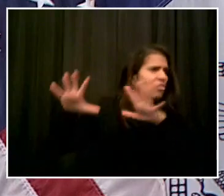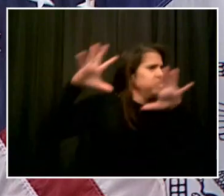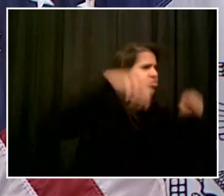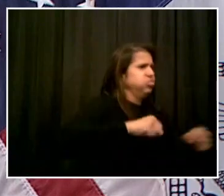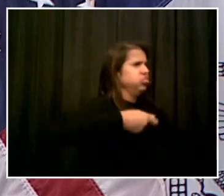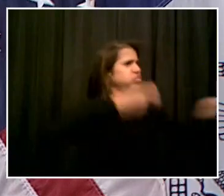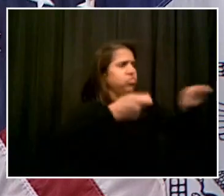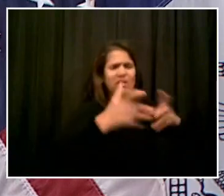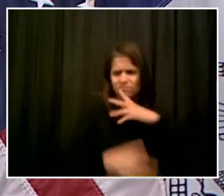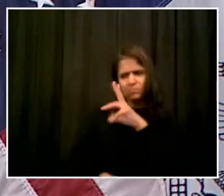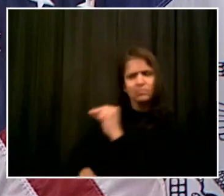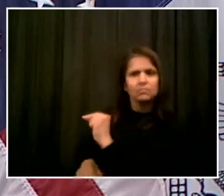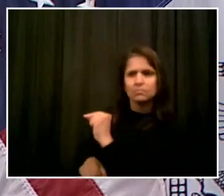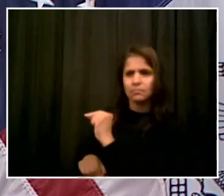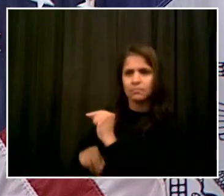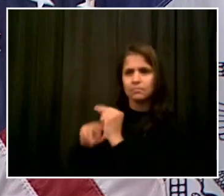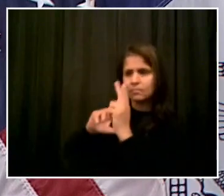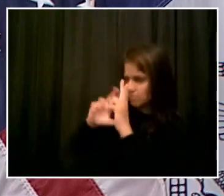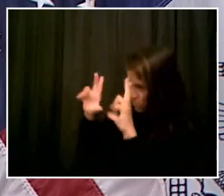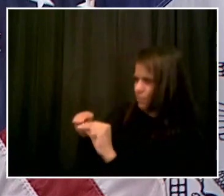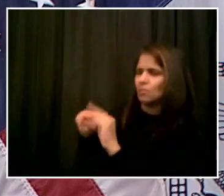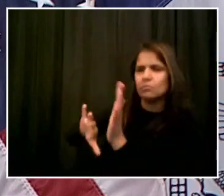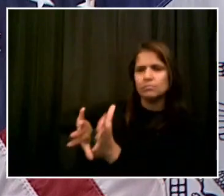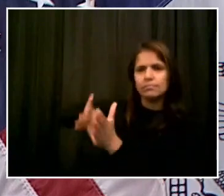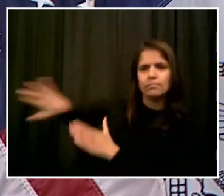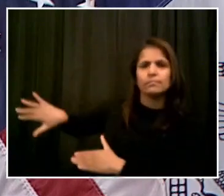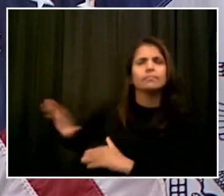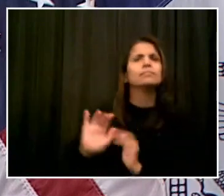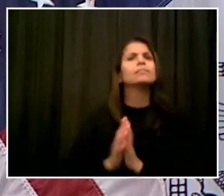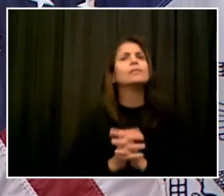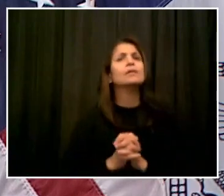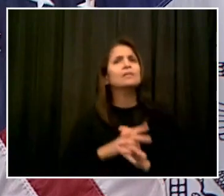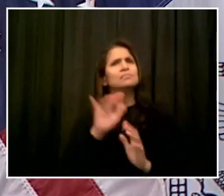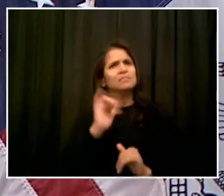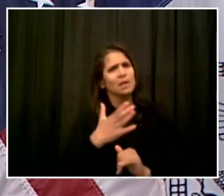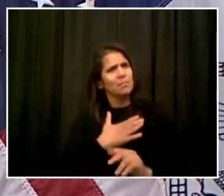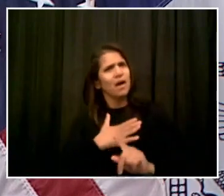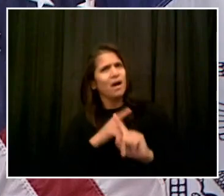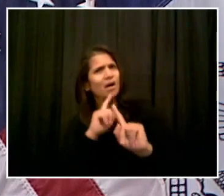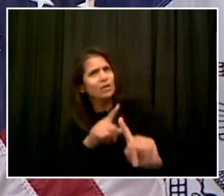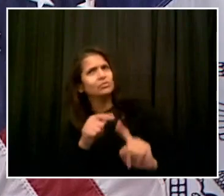GIVEN YOU MY ANSWER ON THE NATIONAL GUARD. IN TER OF WHO IS INSTIGATING